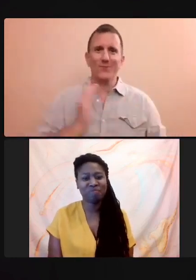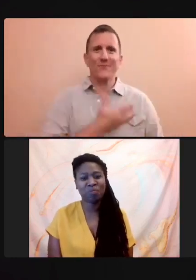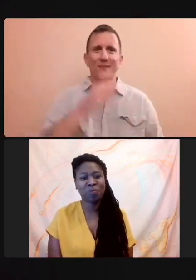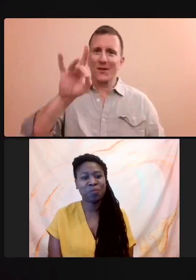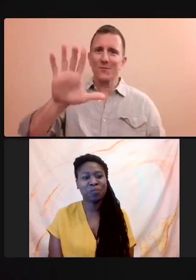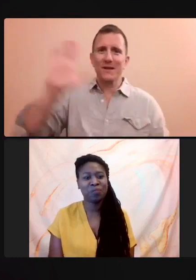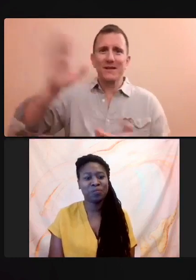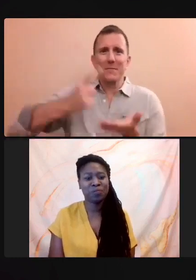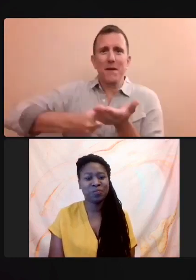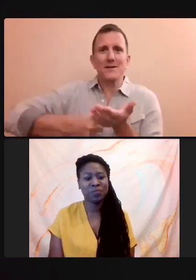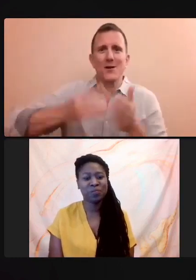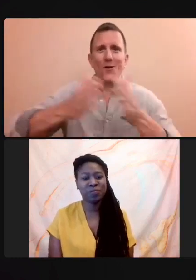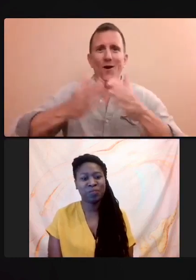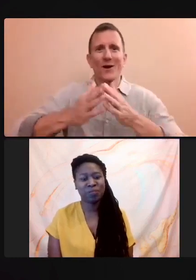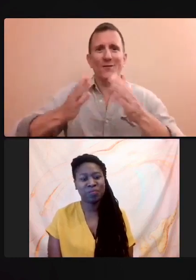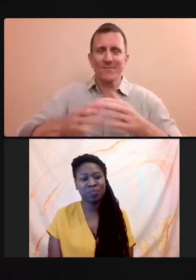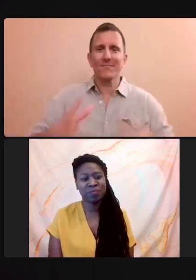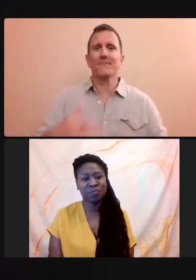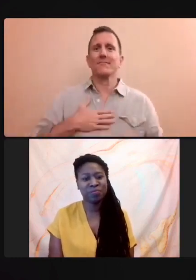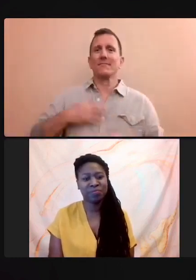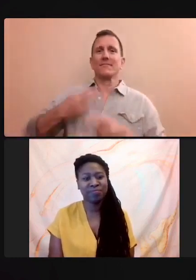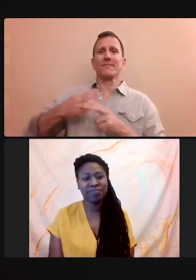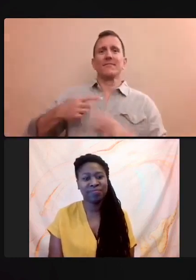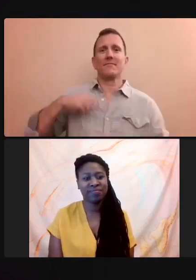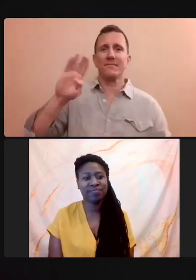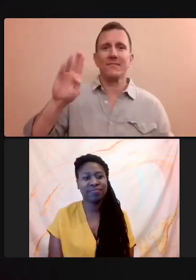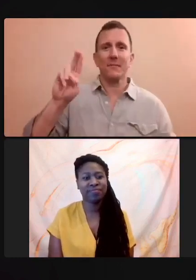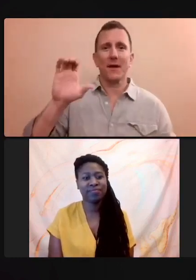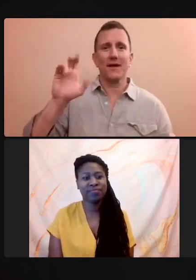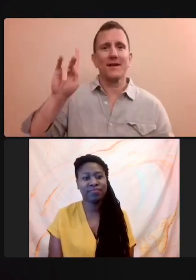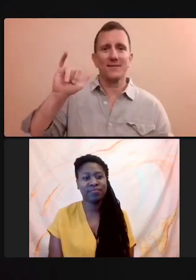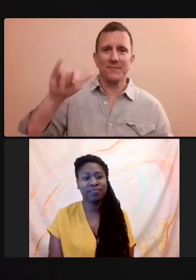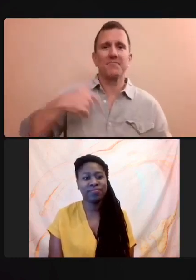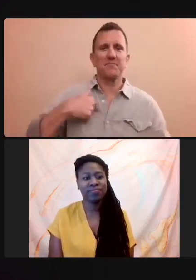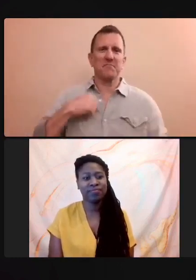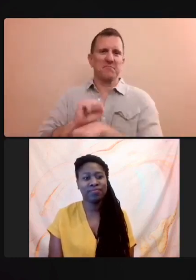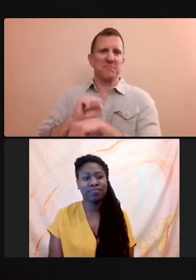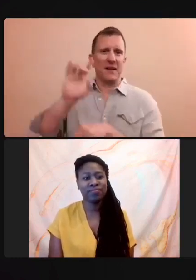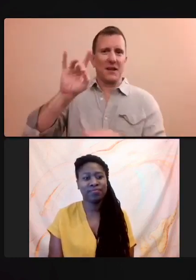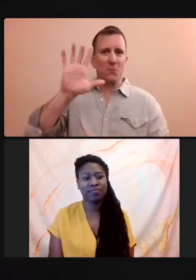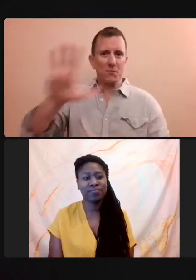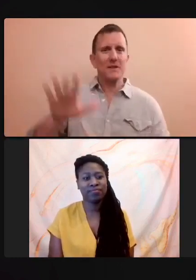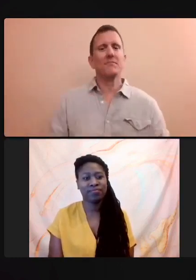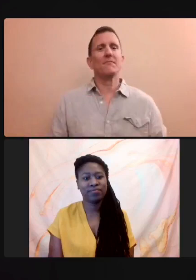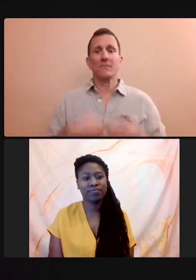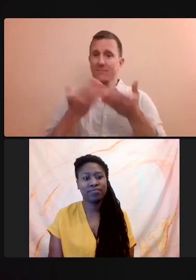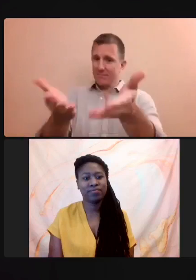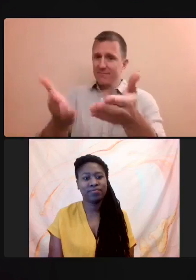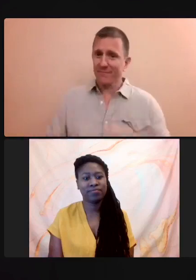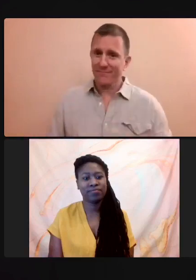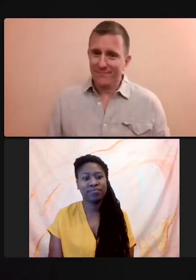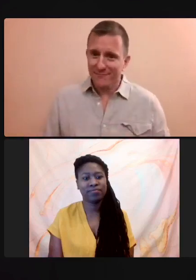I work with Linguabee. And here tonight with me. Deanna Swope.